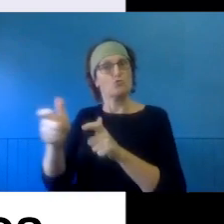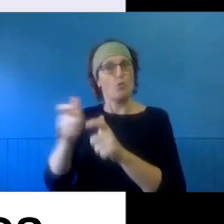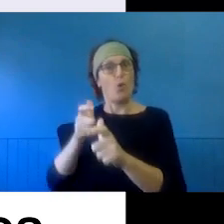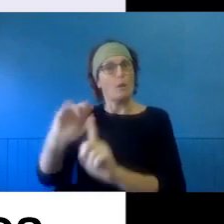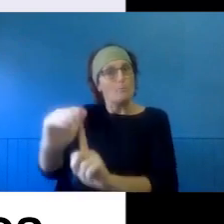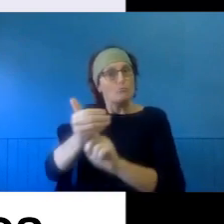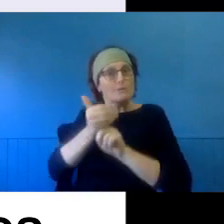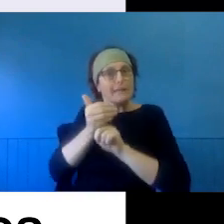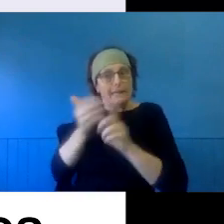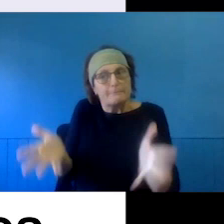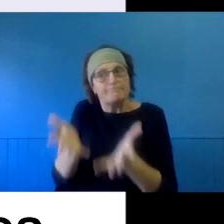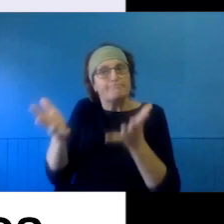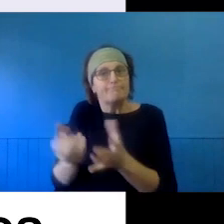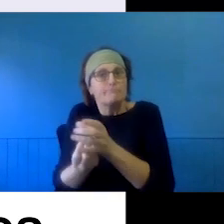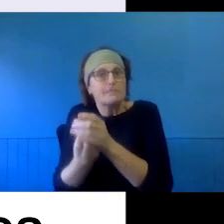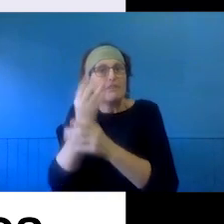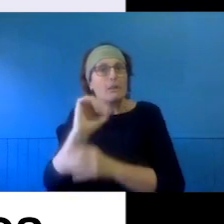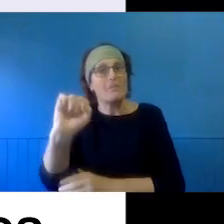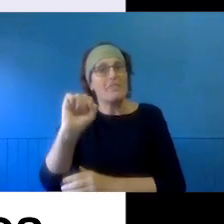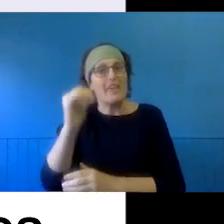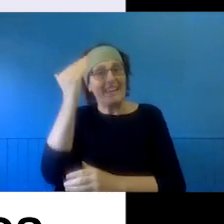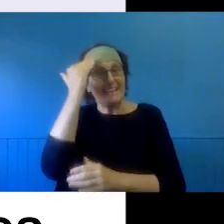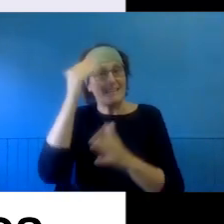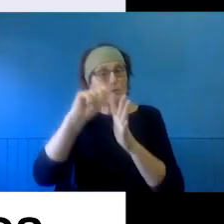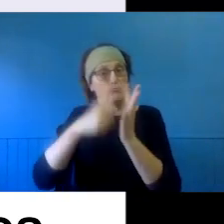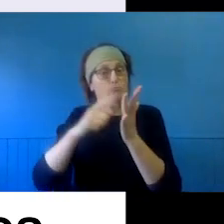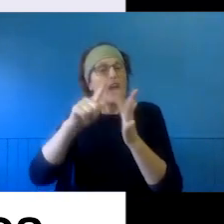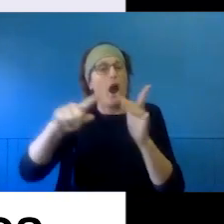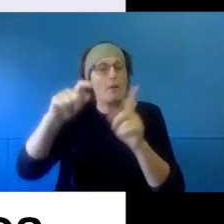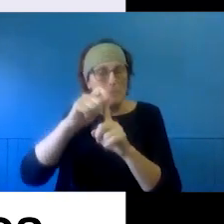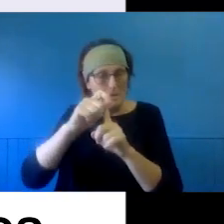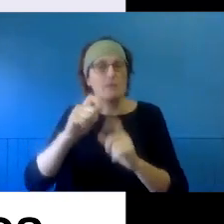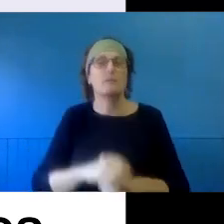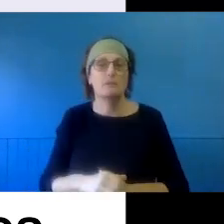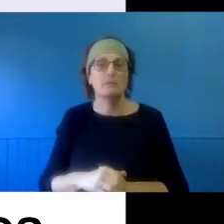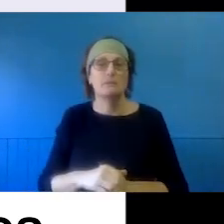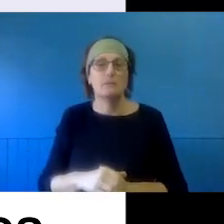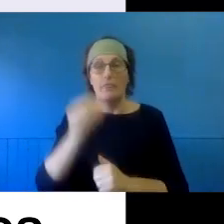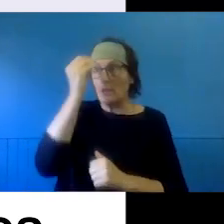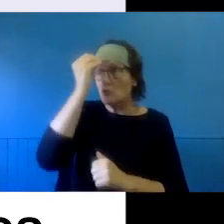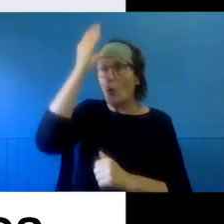develop their intellectual property over this cultural heritage, traditional knowledge and traditional cultural expression